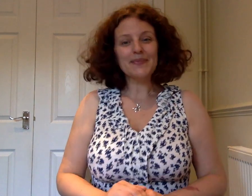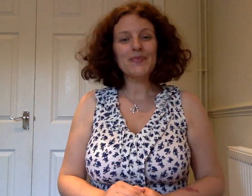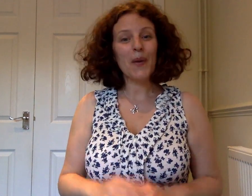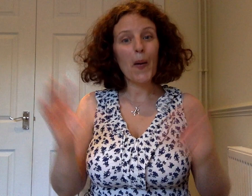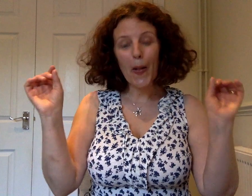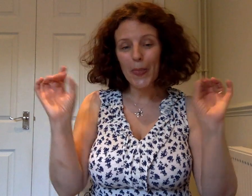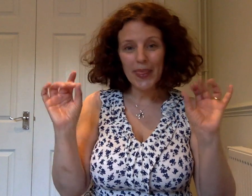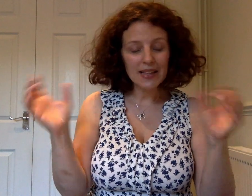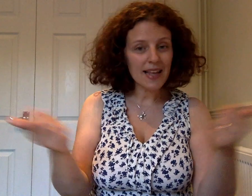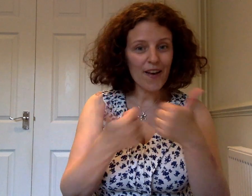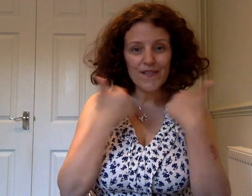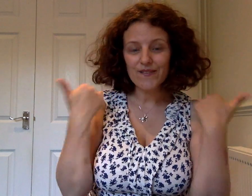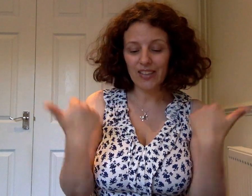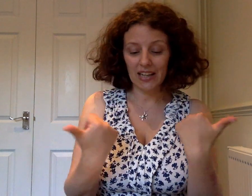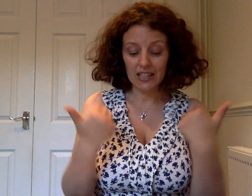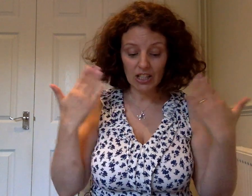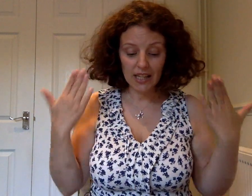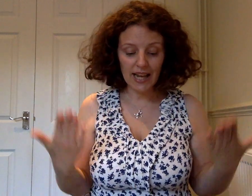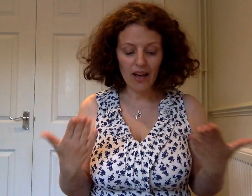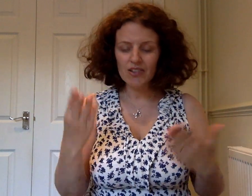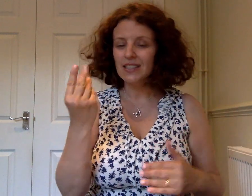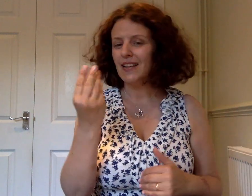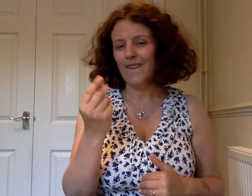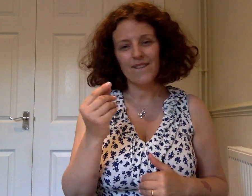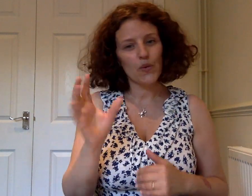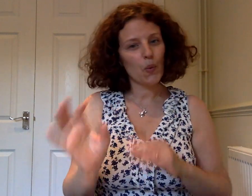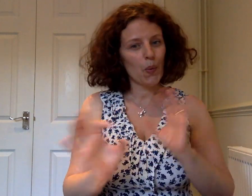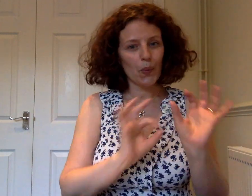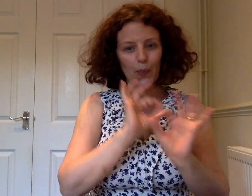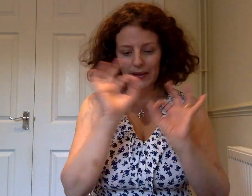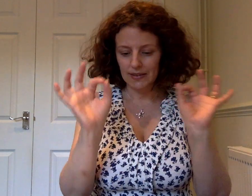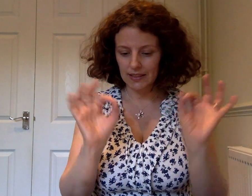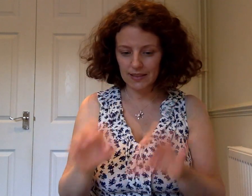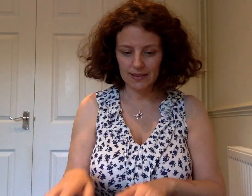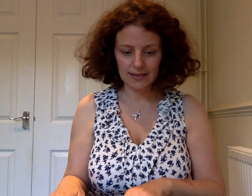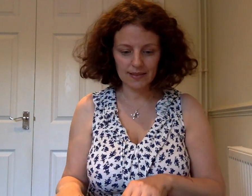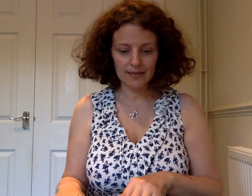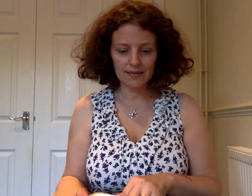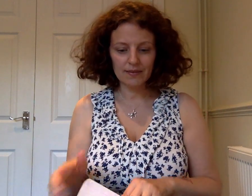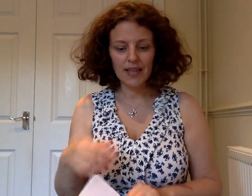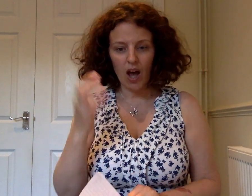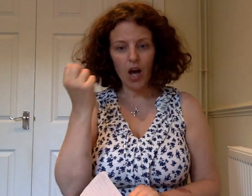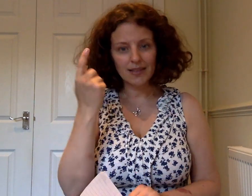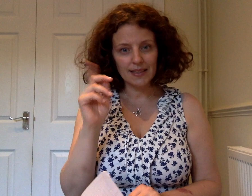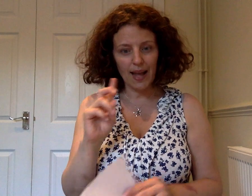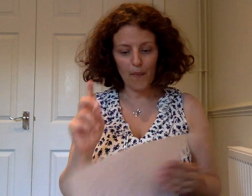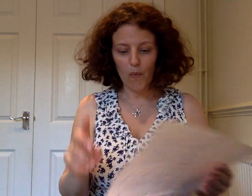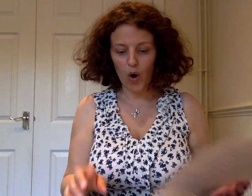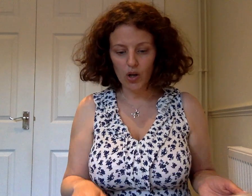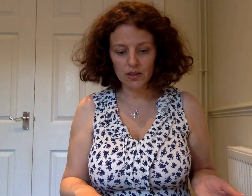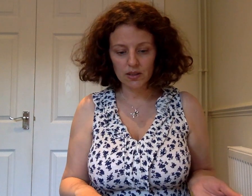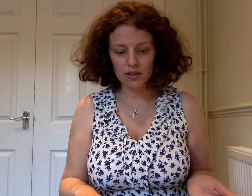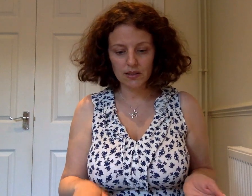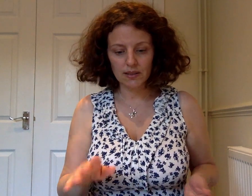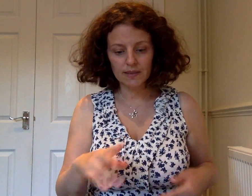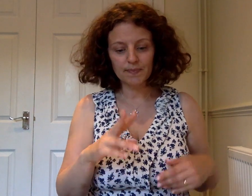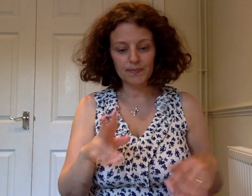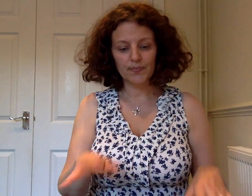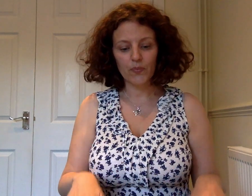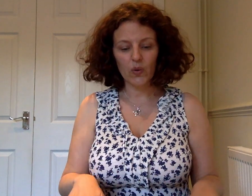That's it, finished. So now just a few questions to see what you understood, simple.